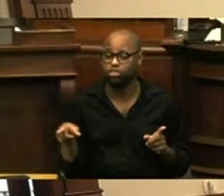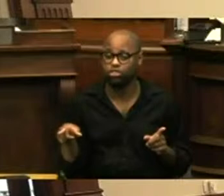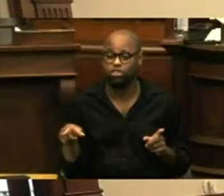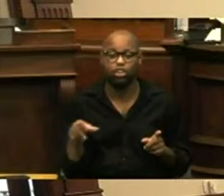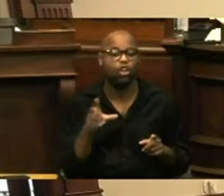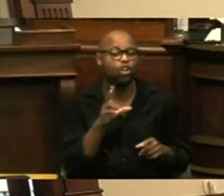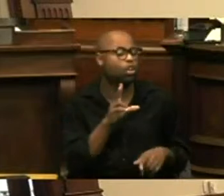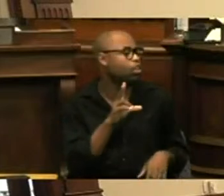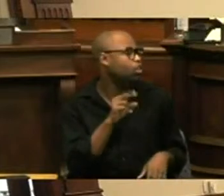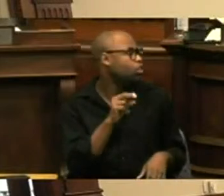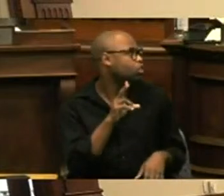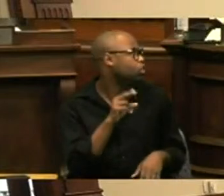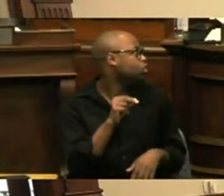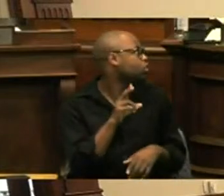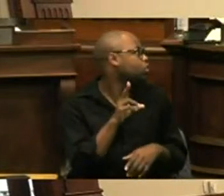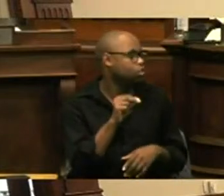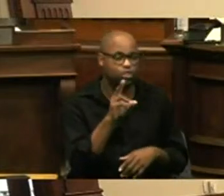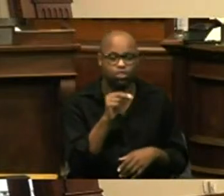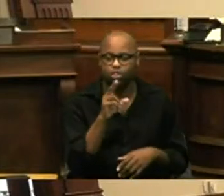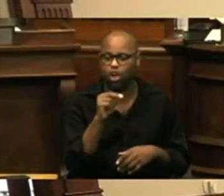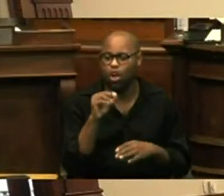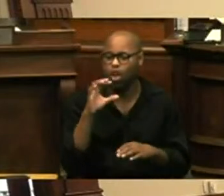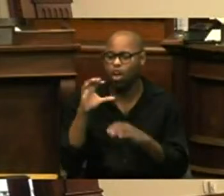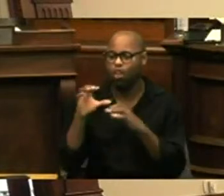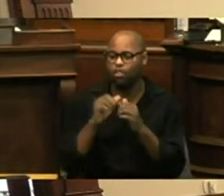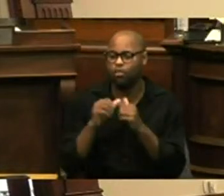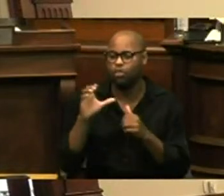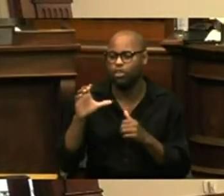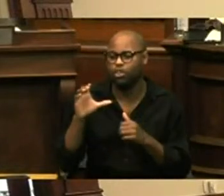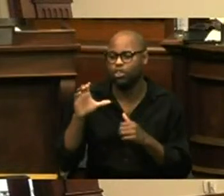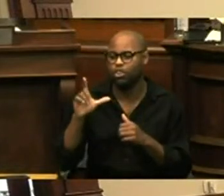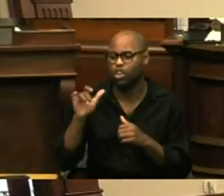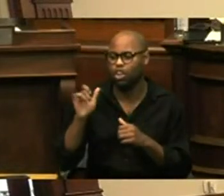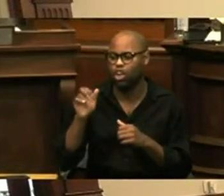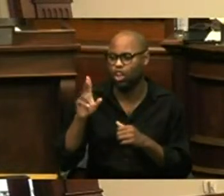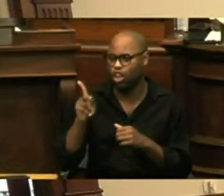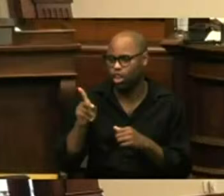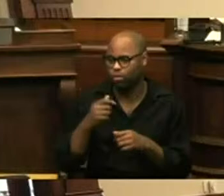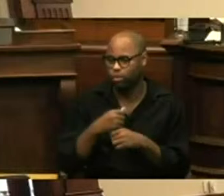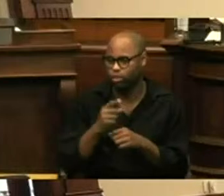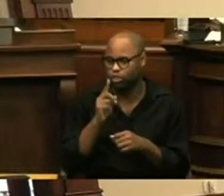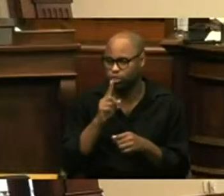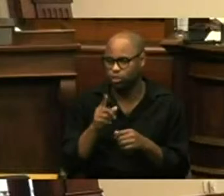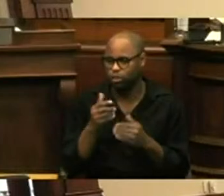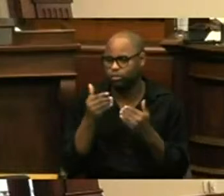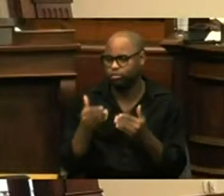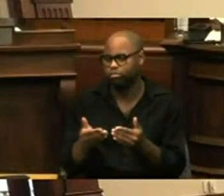haven't checked off here. Okay. Sorry. I just want to make sure that we did on that one. No, we